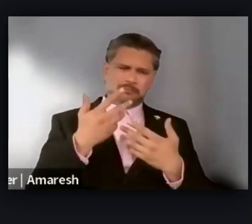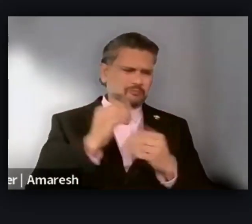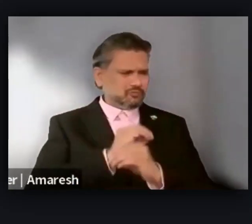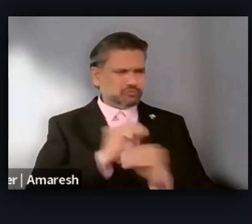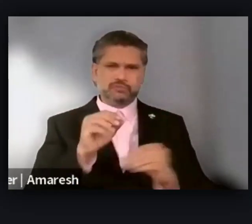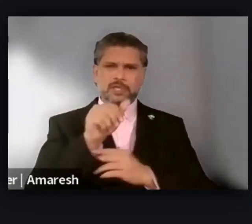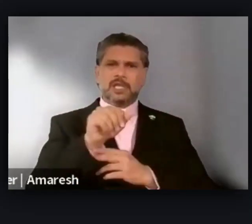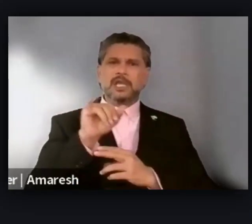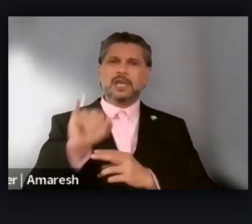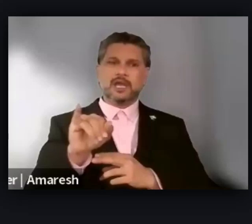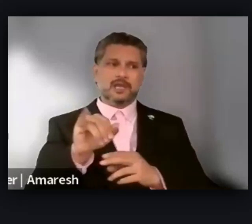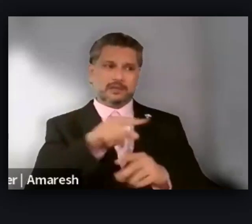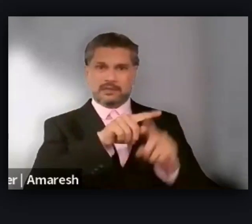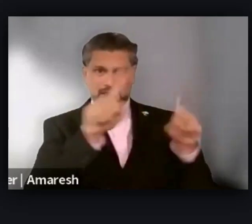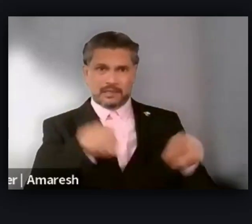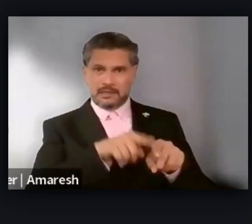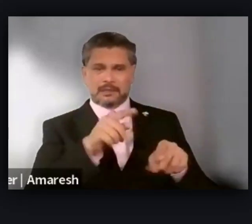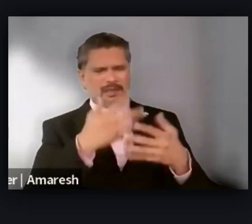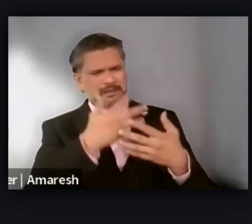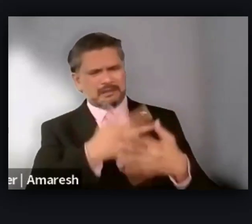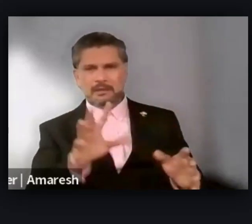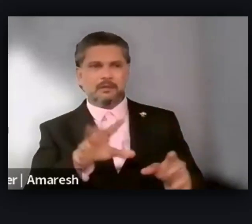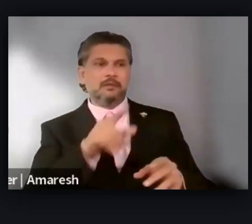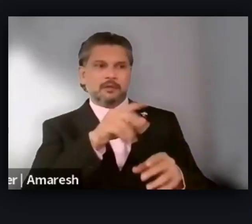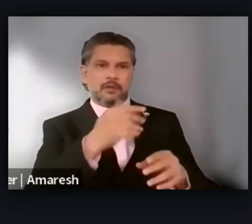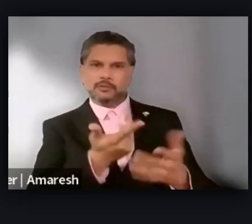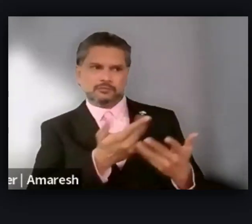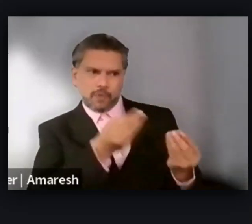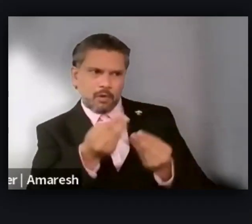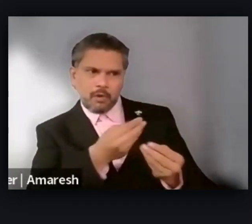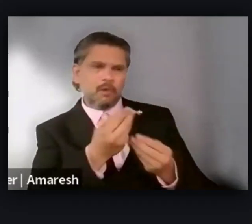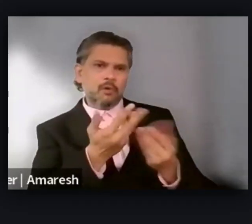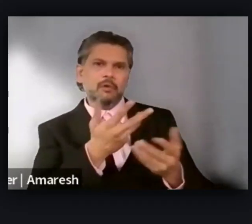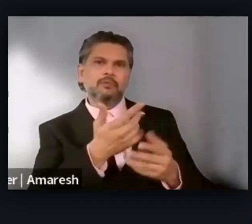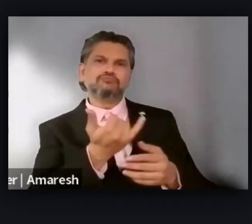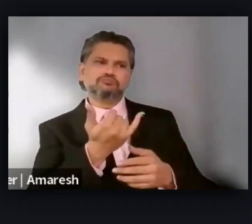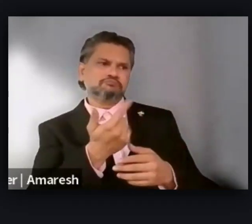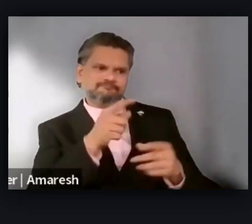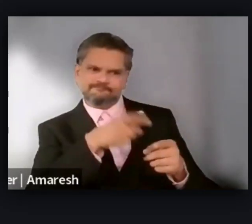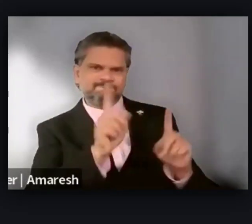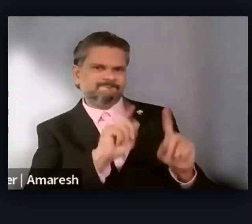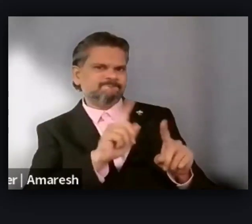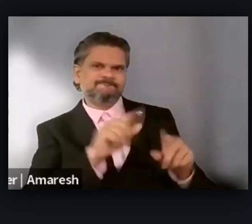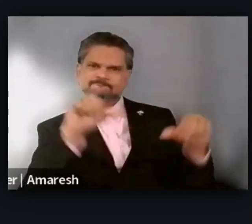AI-generated system would be able to detect these kinds of faults. For these, you need human experiences.